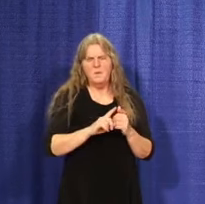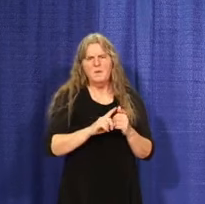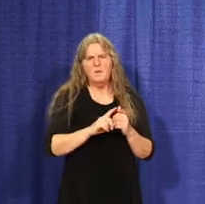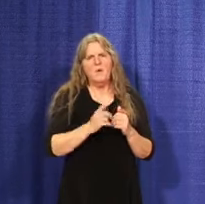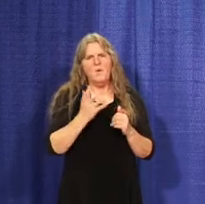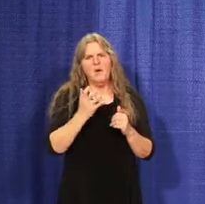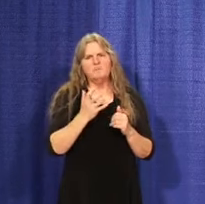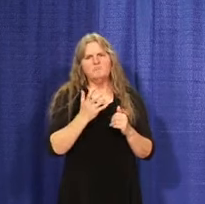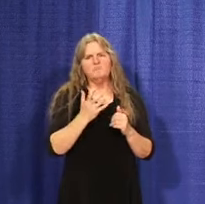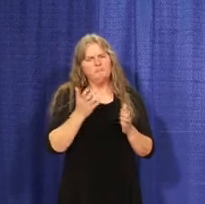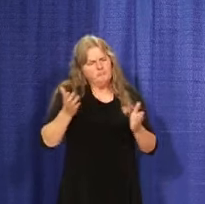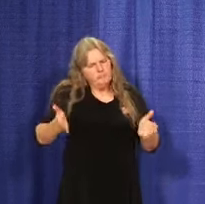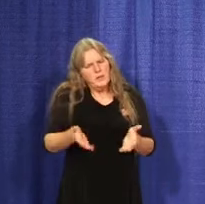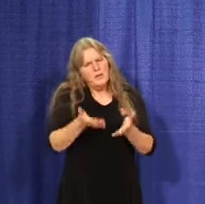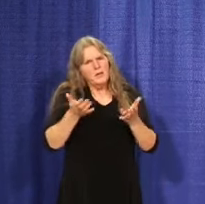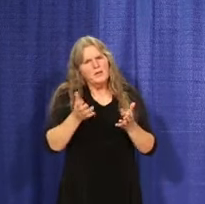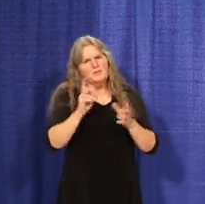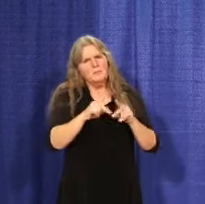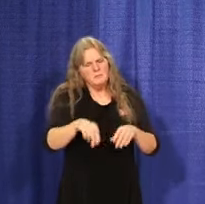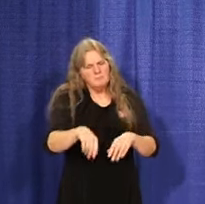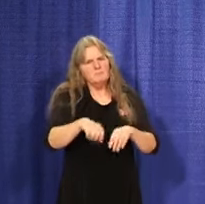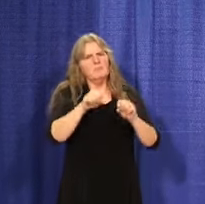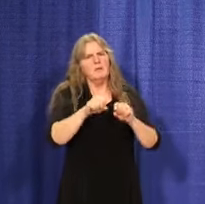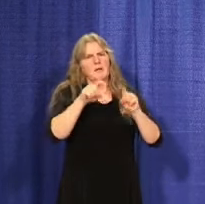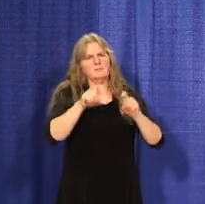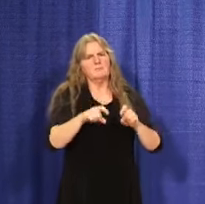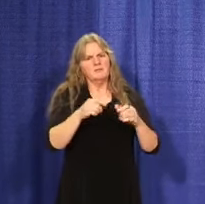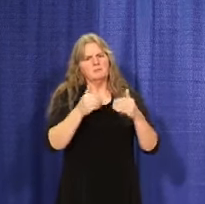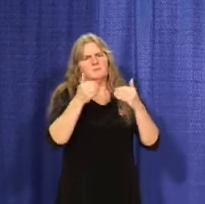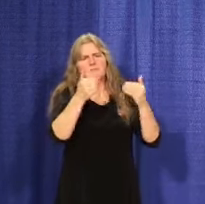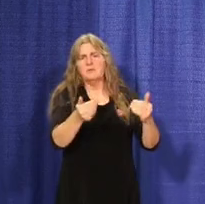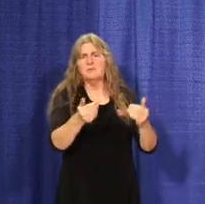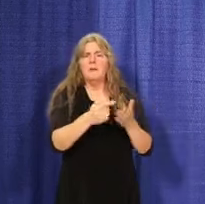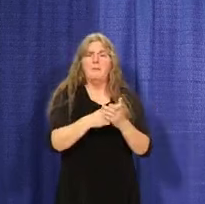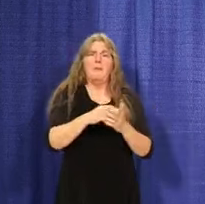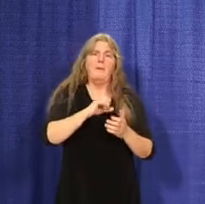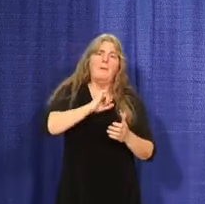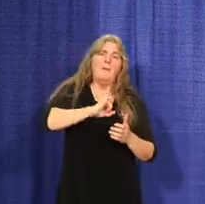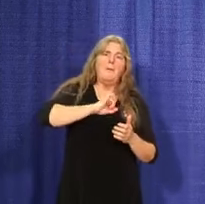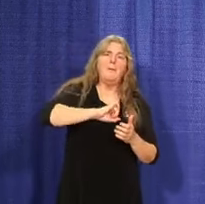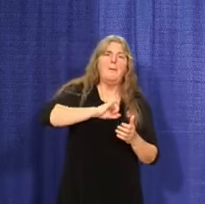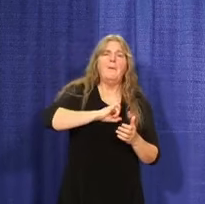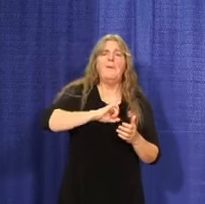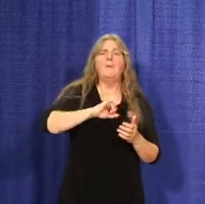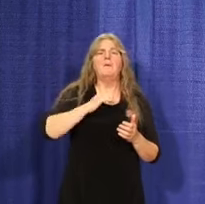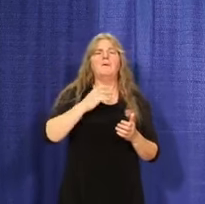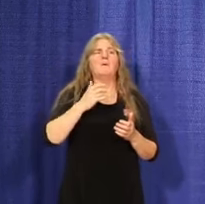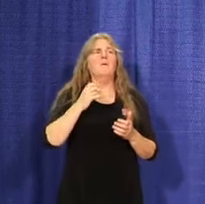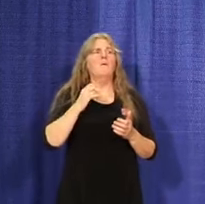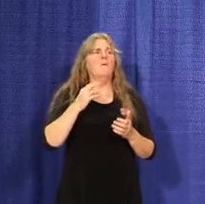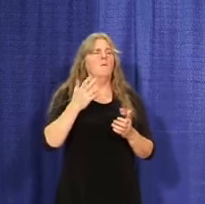that can be testing for cold symptoms, or headache, for